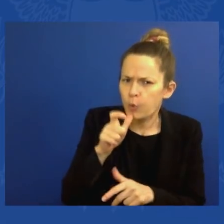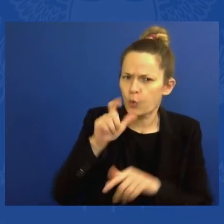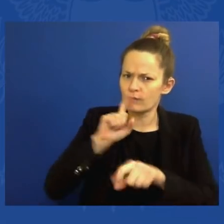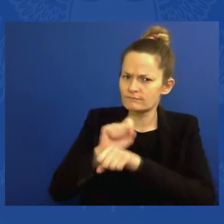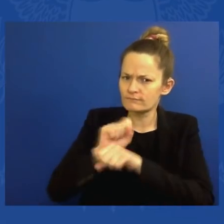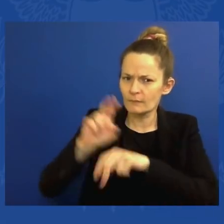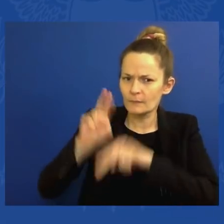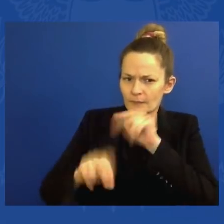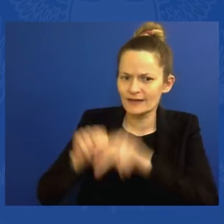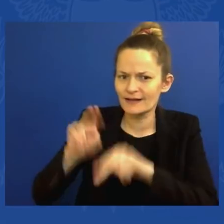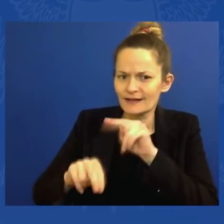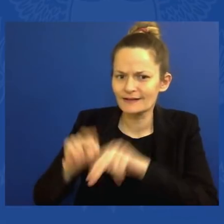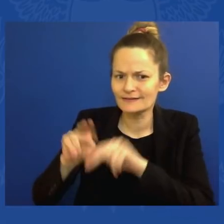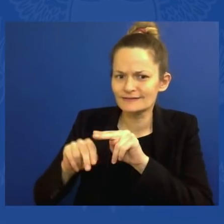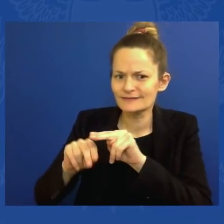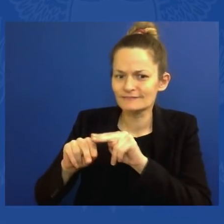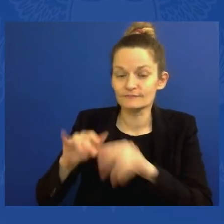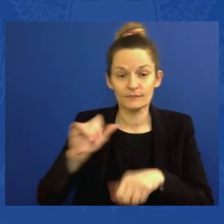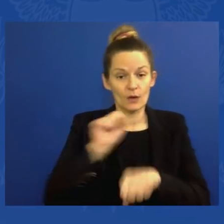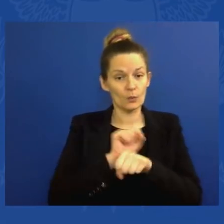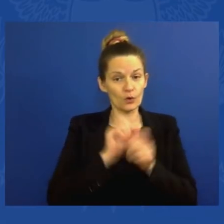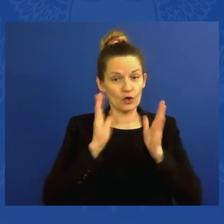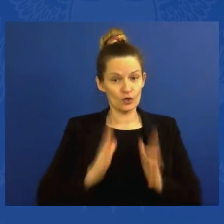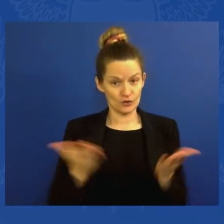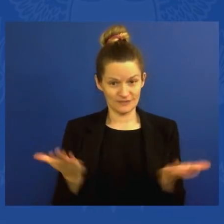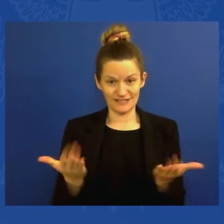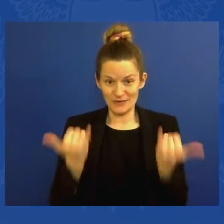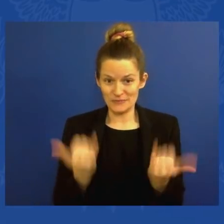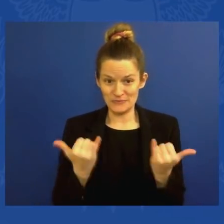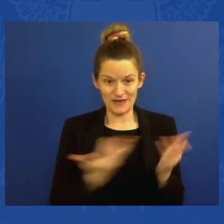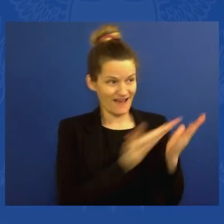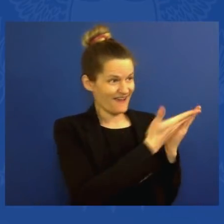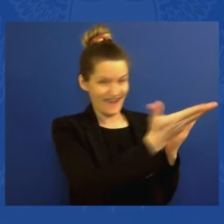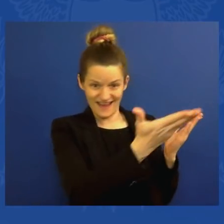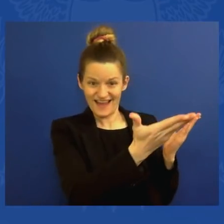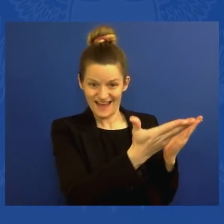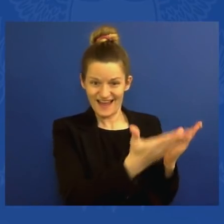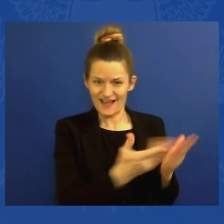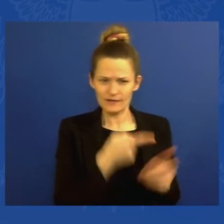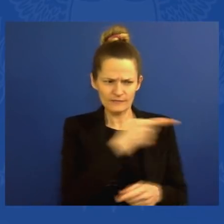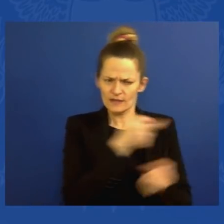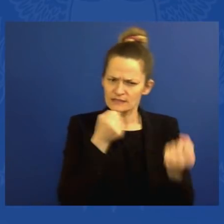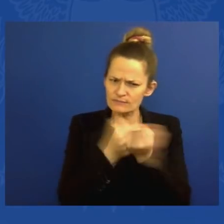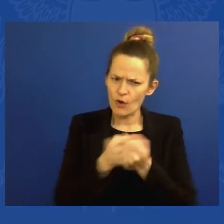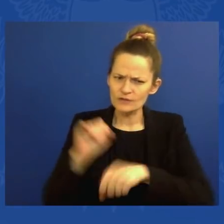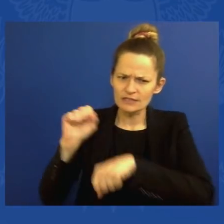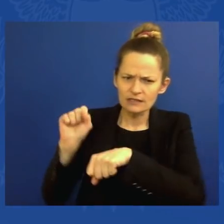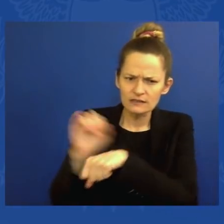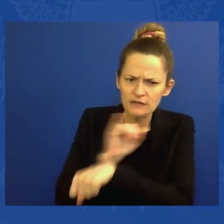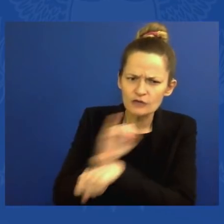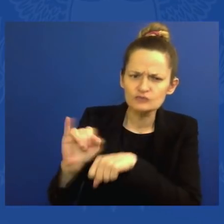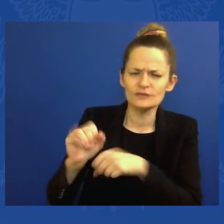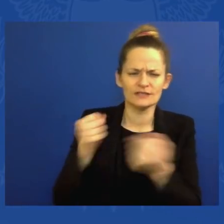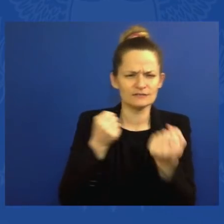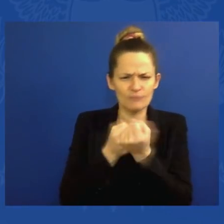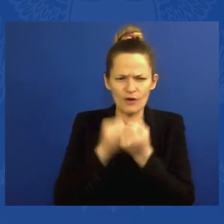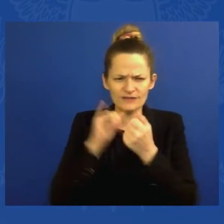and create the infrastructure that form the backbone of America's economy. Our teams in Pomona and Grand Prairie